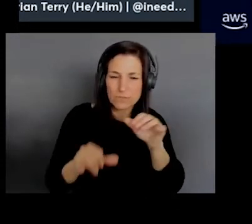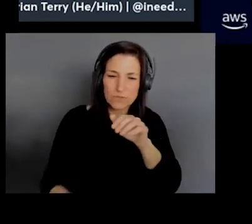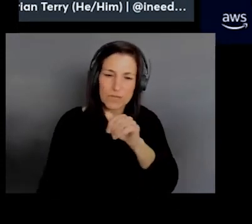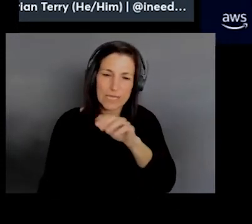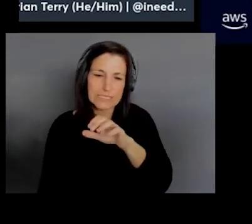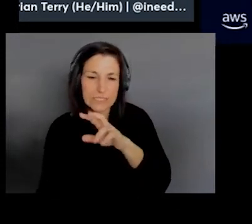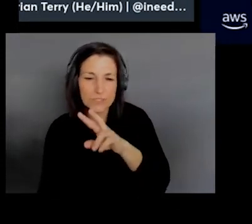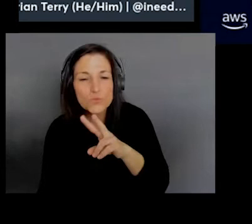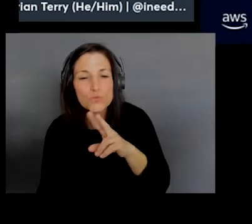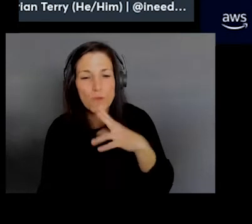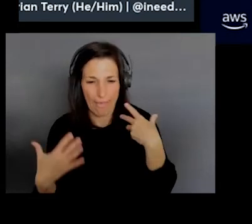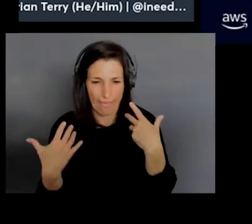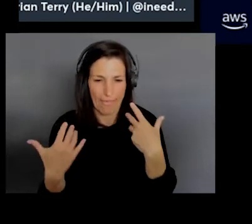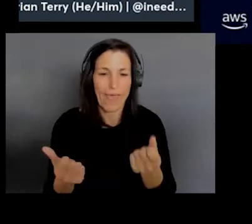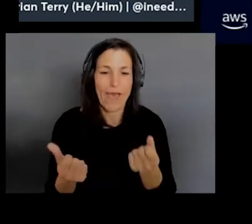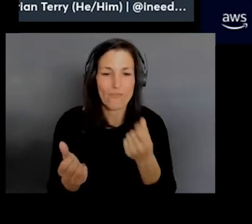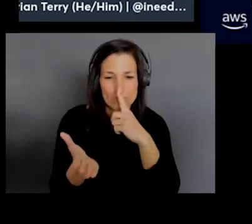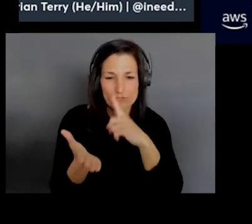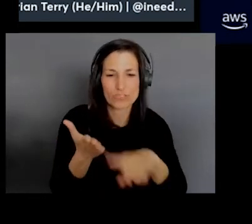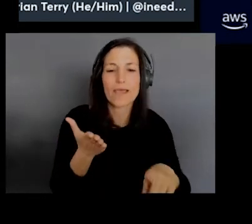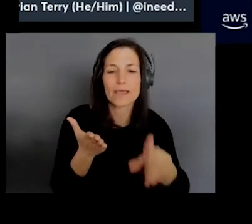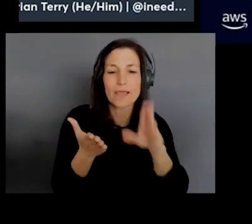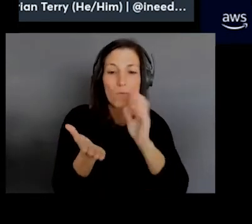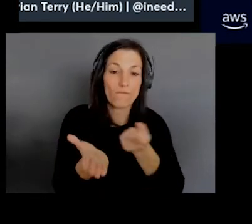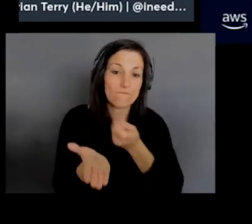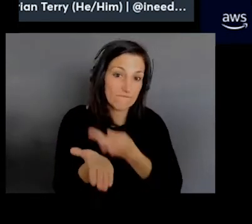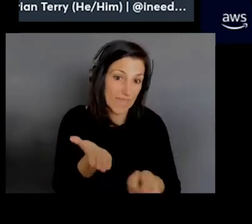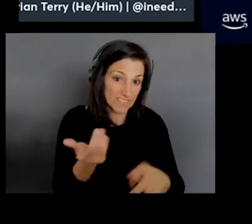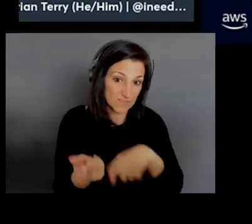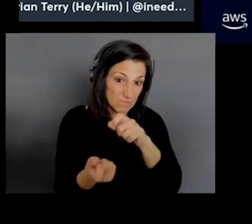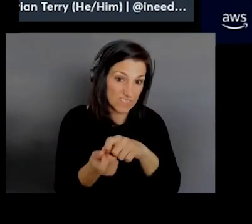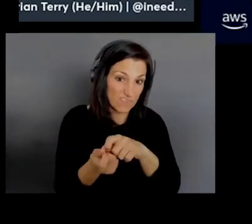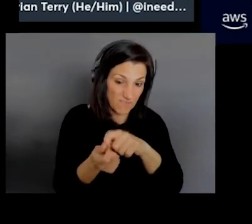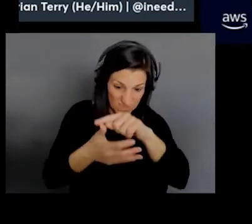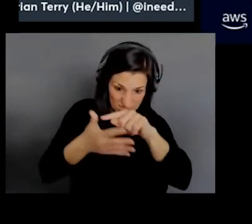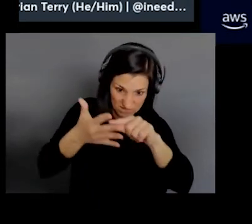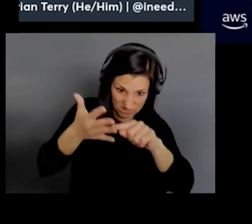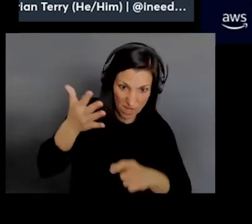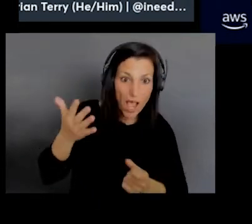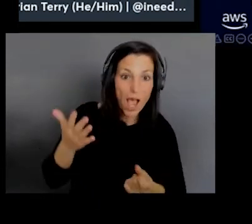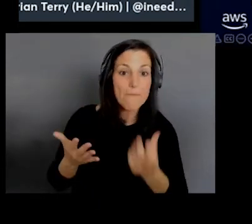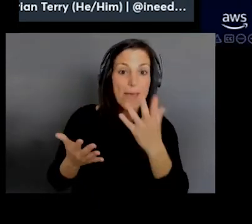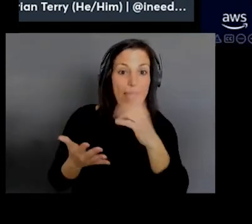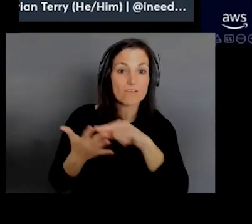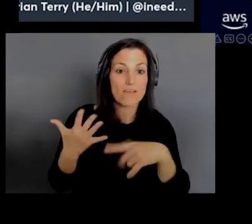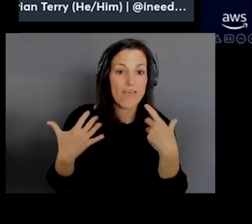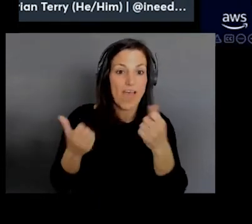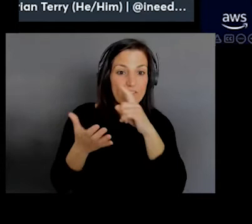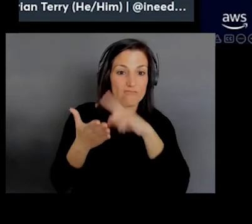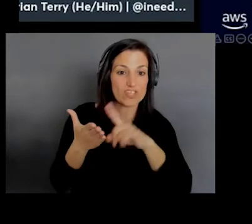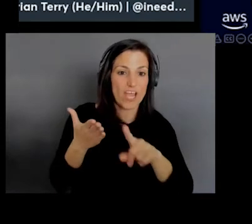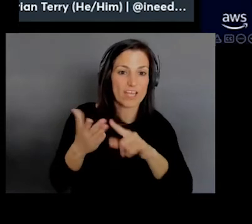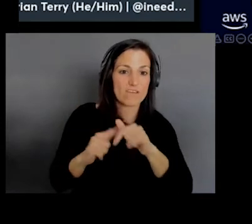it's gonna fail a certain number of health checks at every 30 seconds. Now the end point will redirect